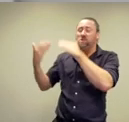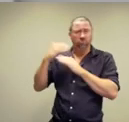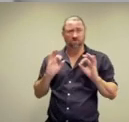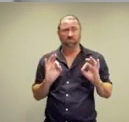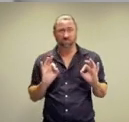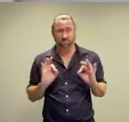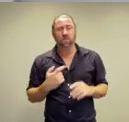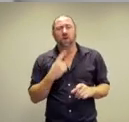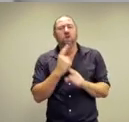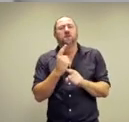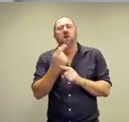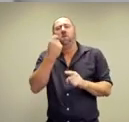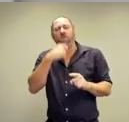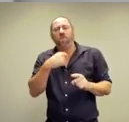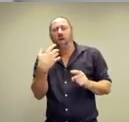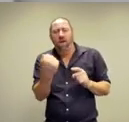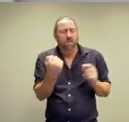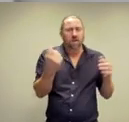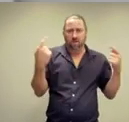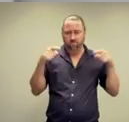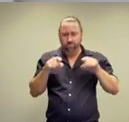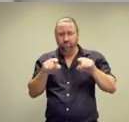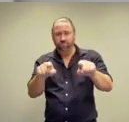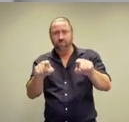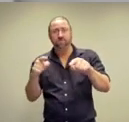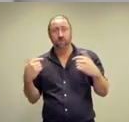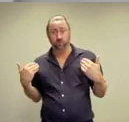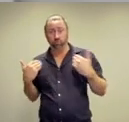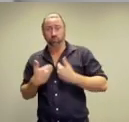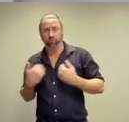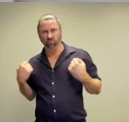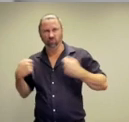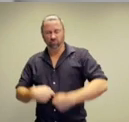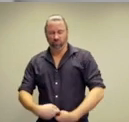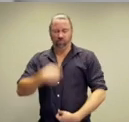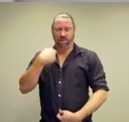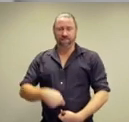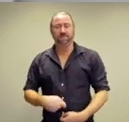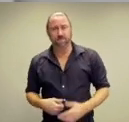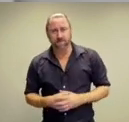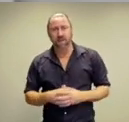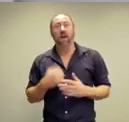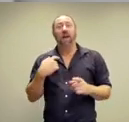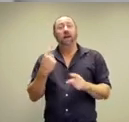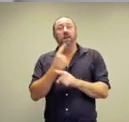So today, I’m going to be talking about just a couple of those overlapping and parallel histories of the jacket